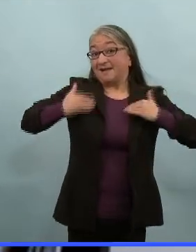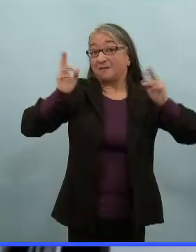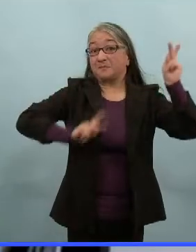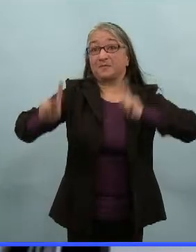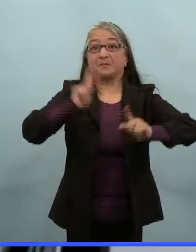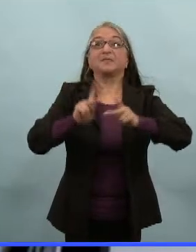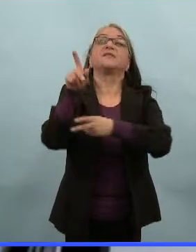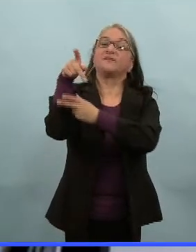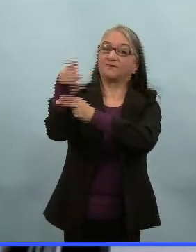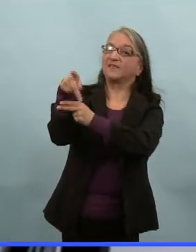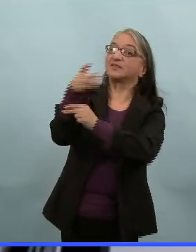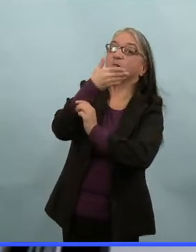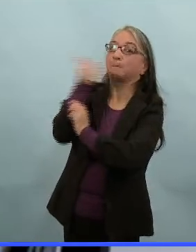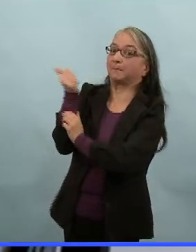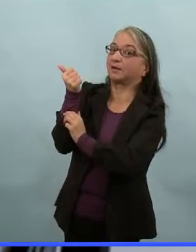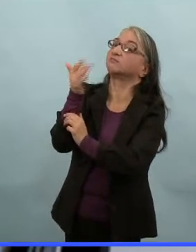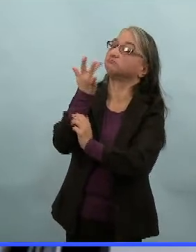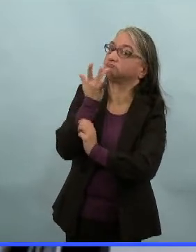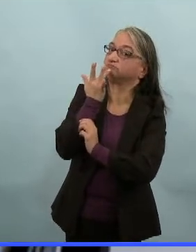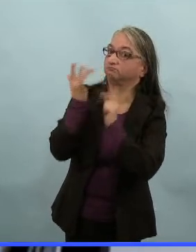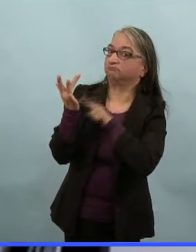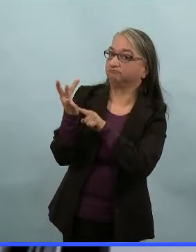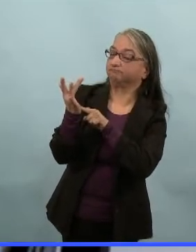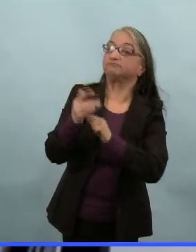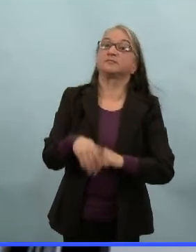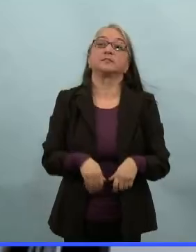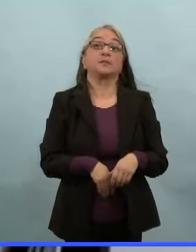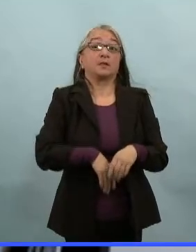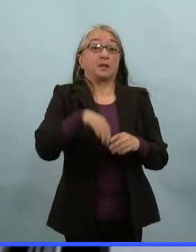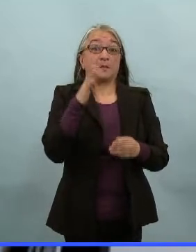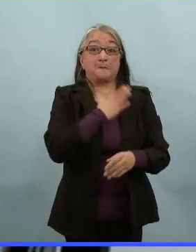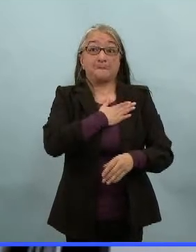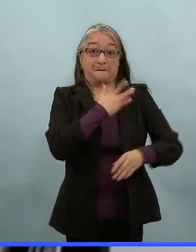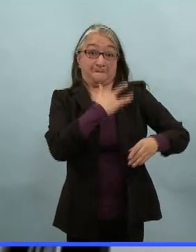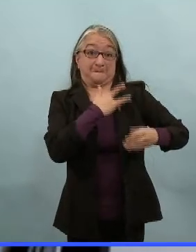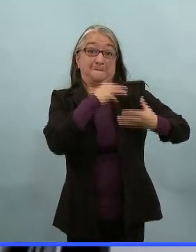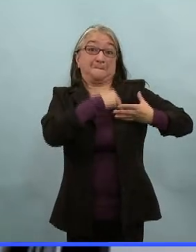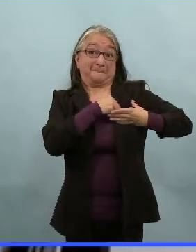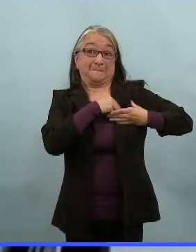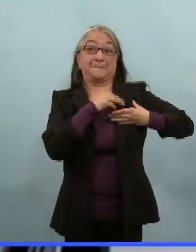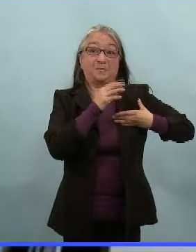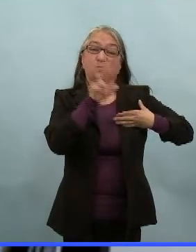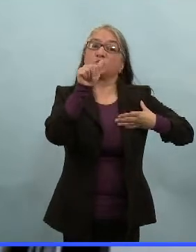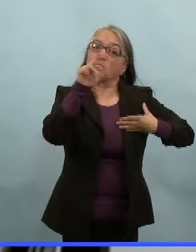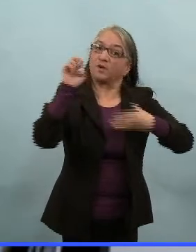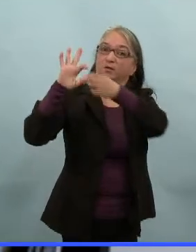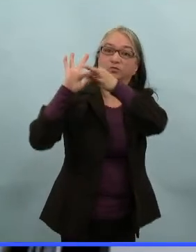myocarditis was already a rare and mild condition with moderna it was even more rare with pfizer